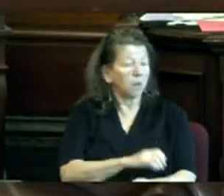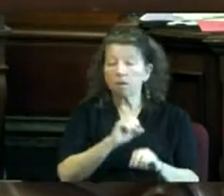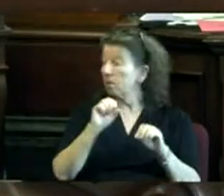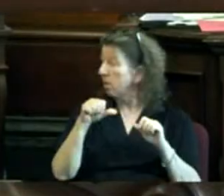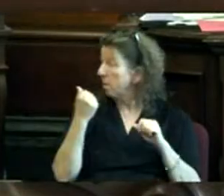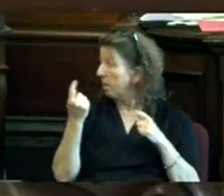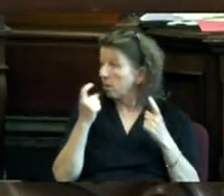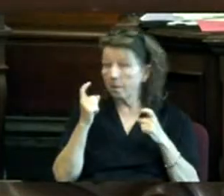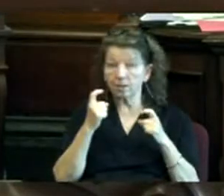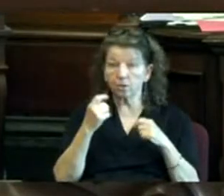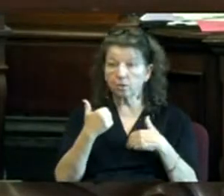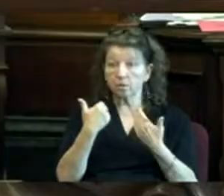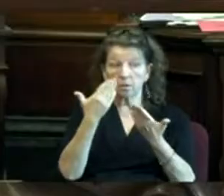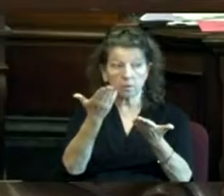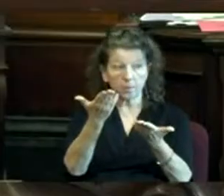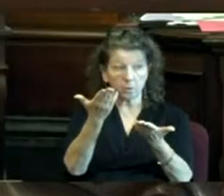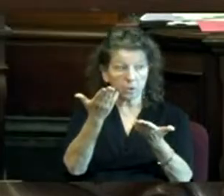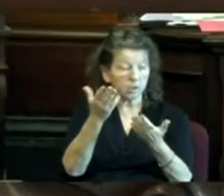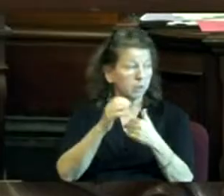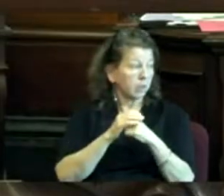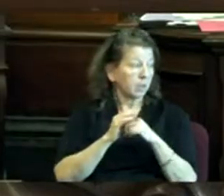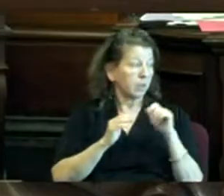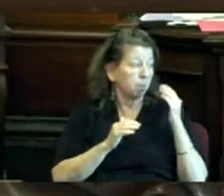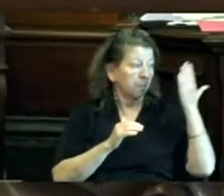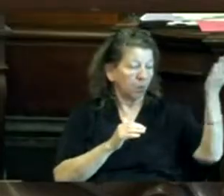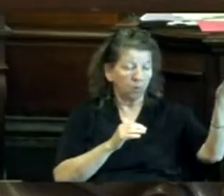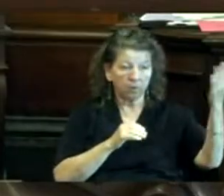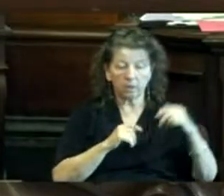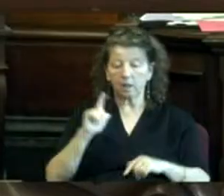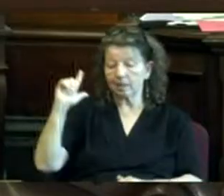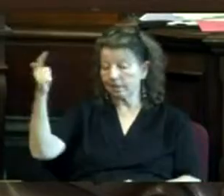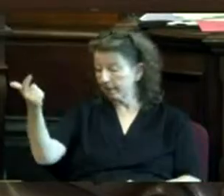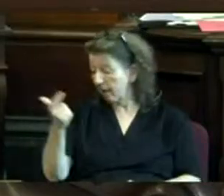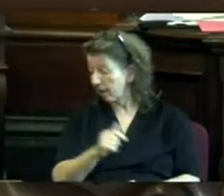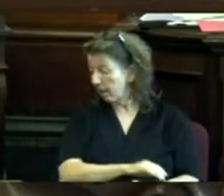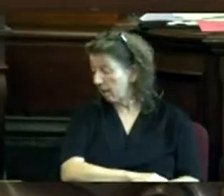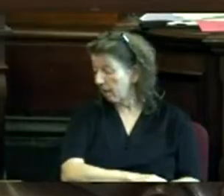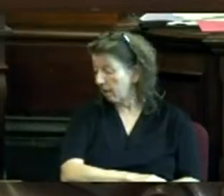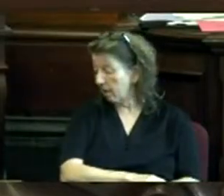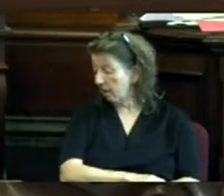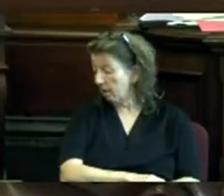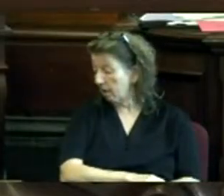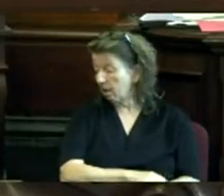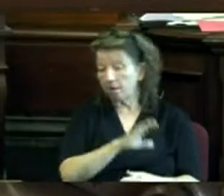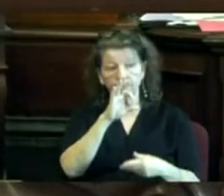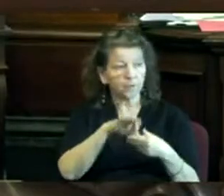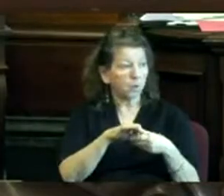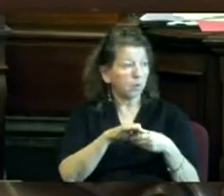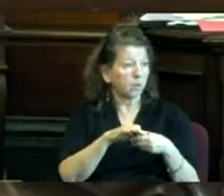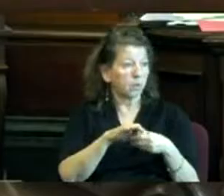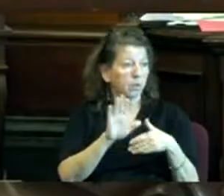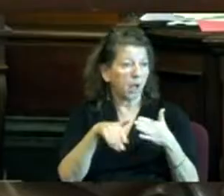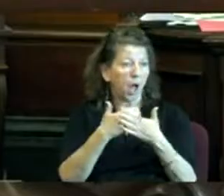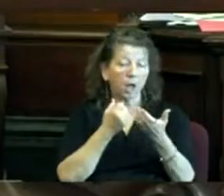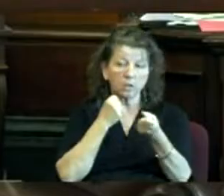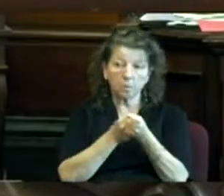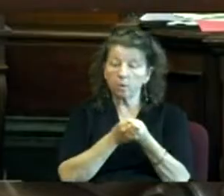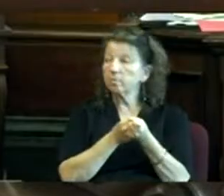effective in those spaces as well. Okay. Thank you. If there are no other questions, I'll